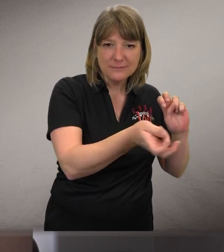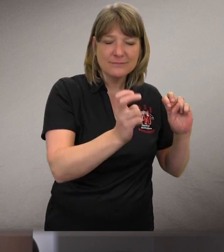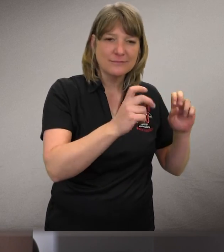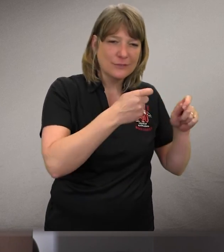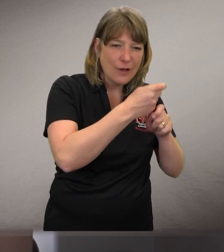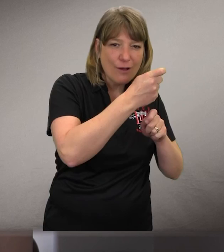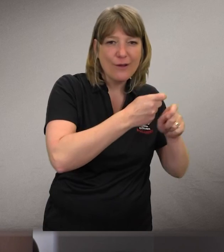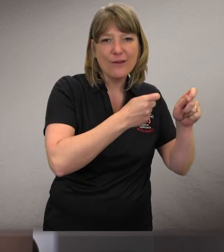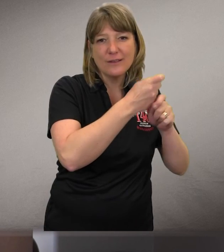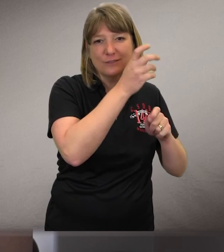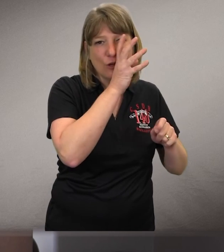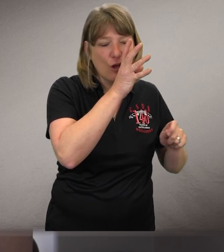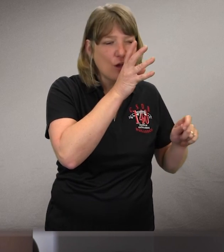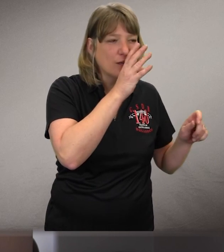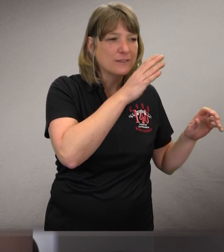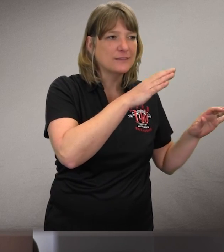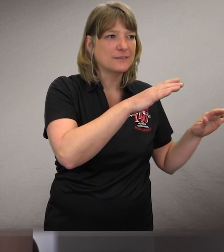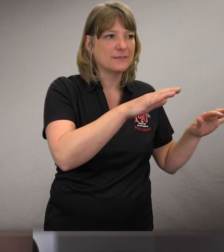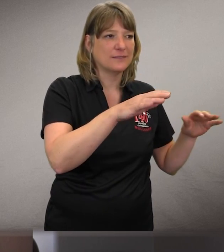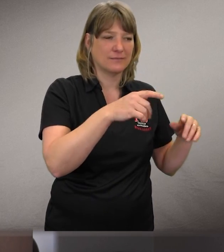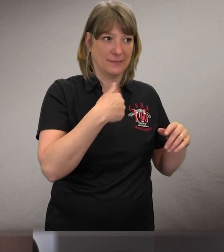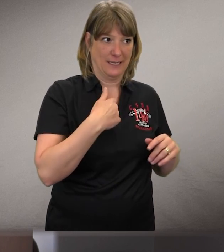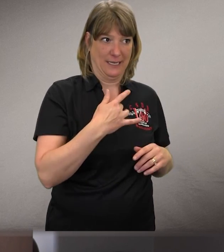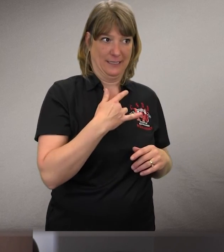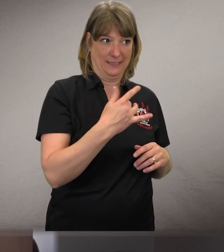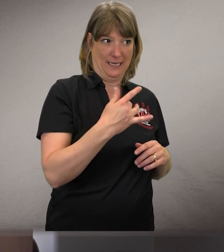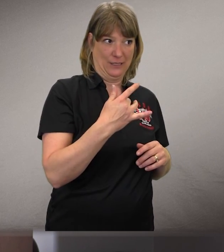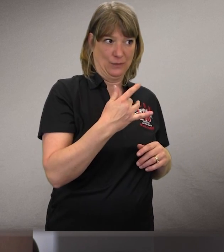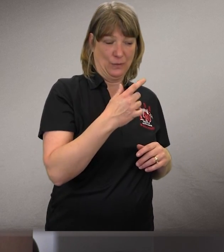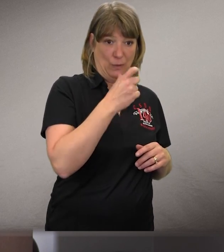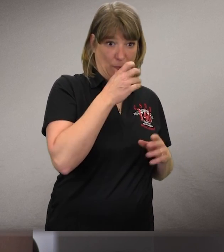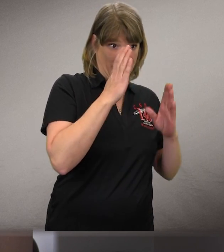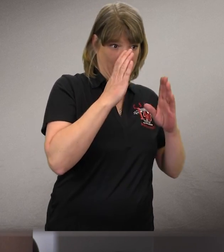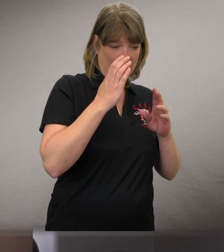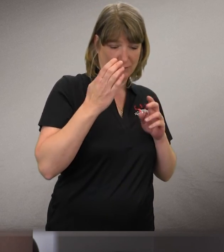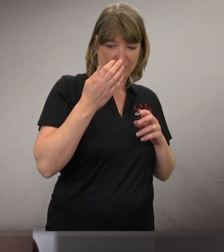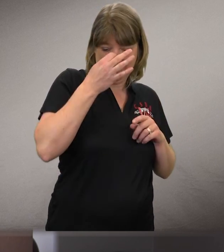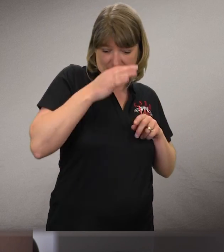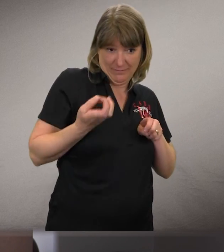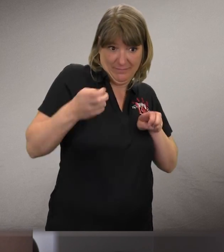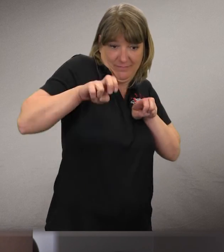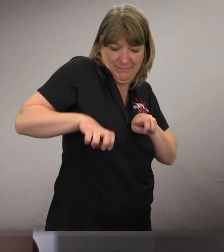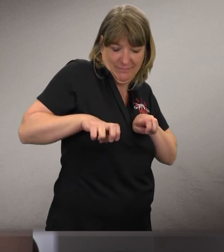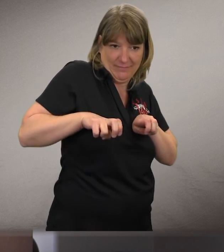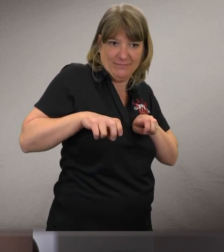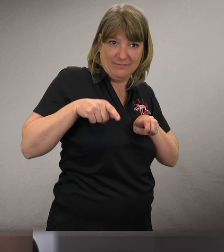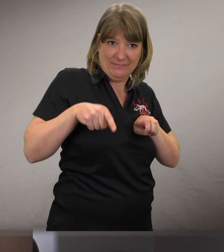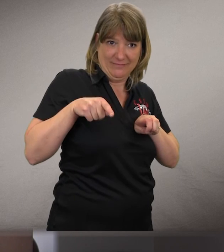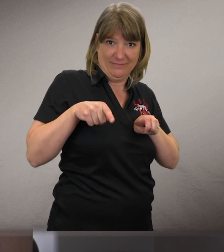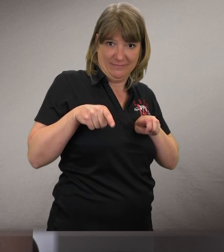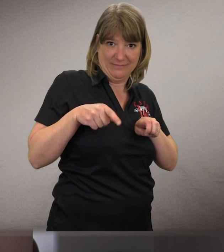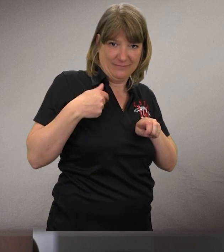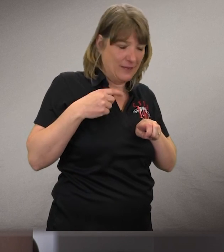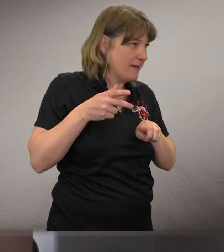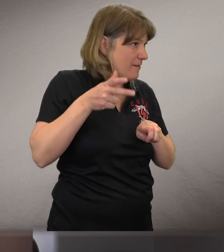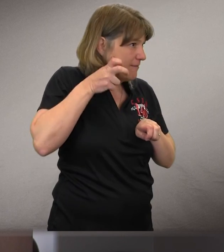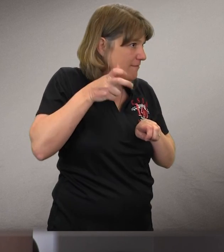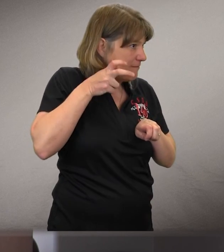and we'll all be making jokes, we'll all be talking and everything. I usually just pay attention to the person, who is the closest to me, because that's actually